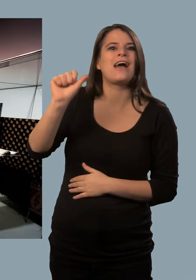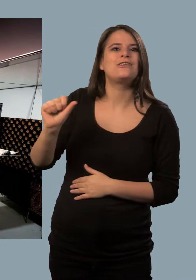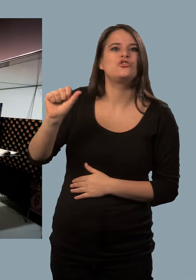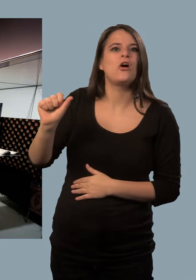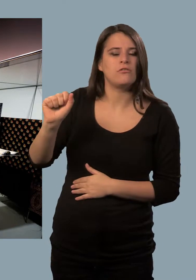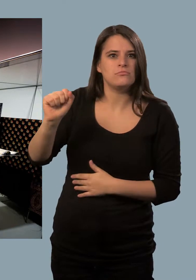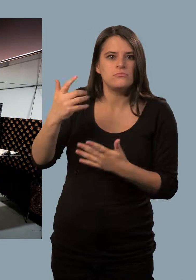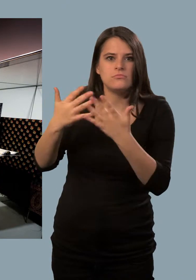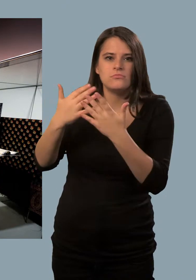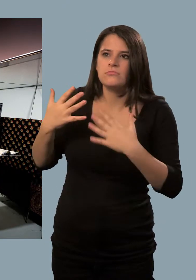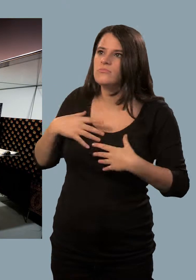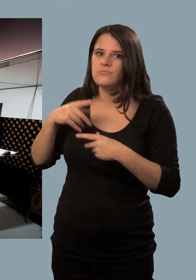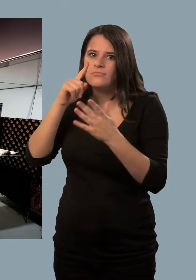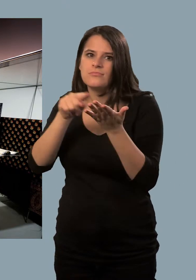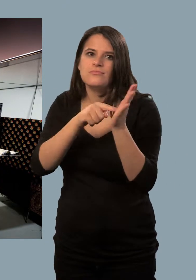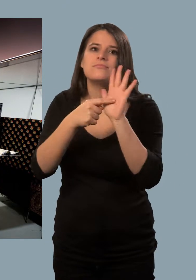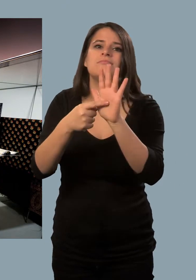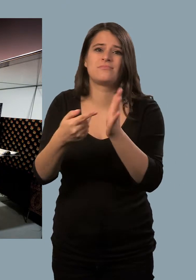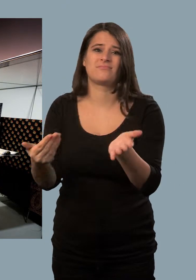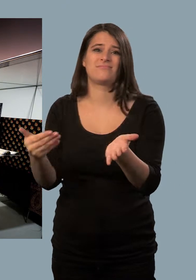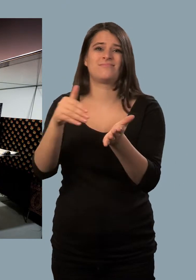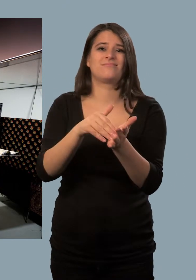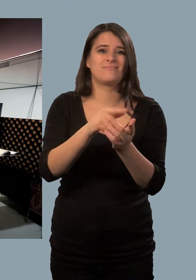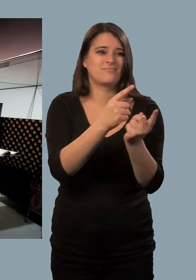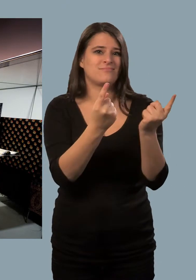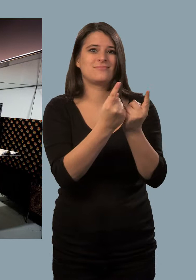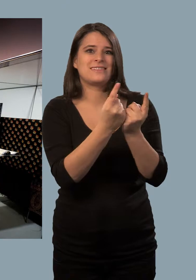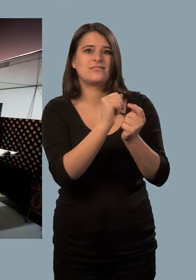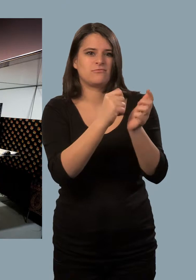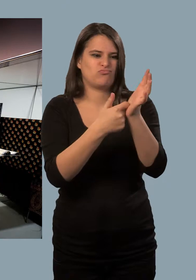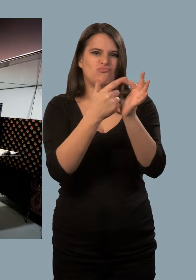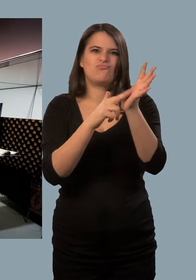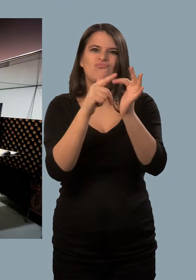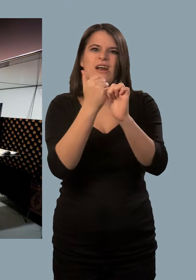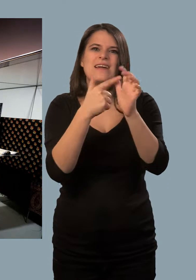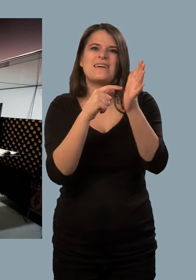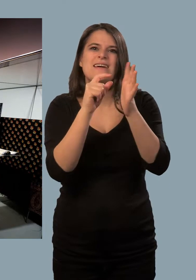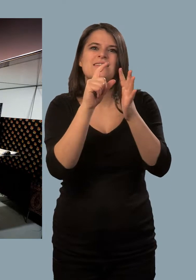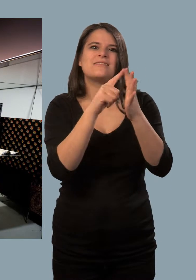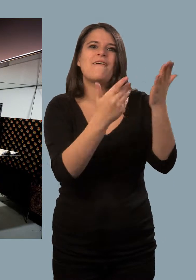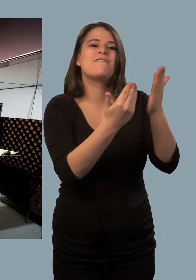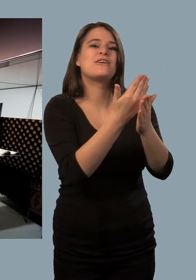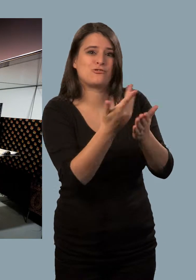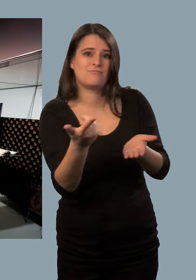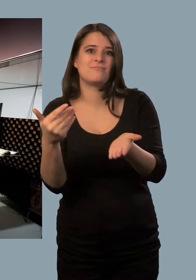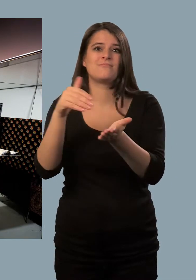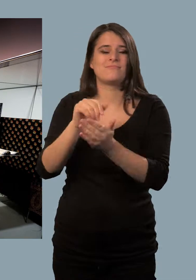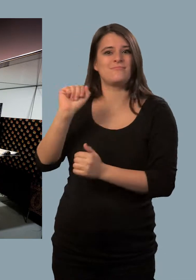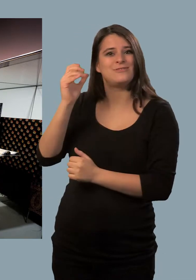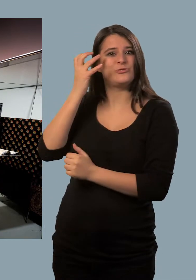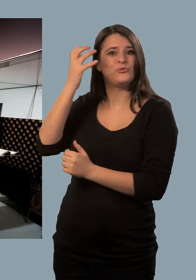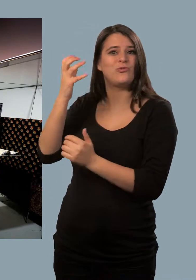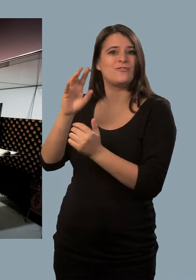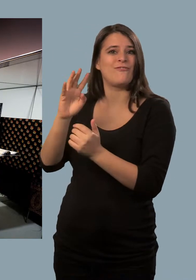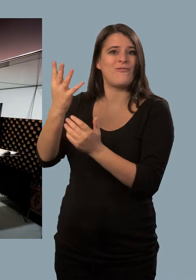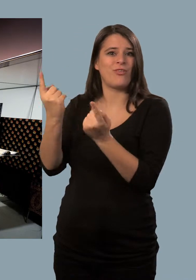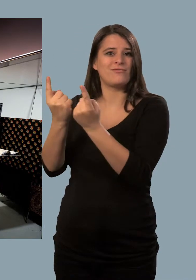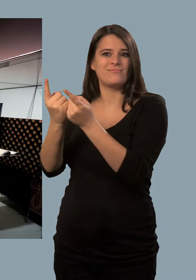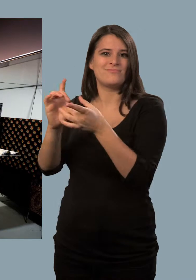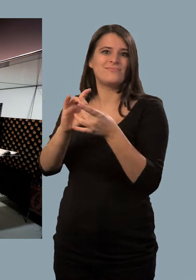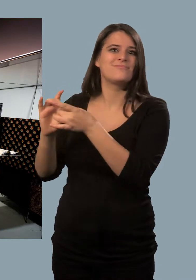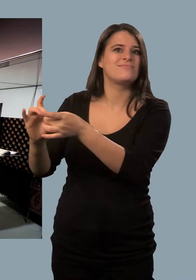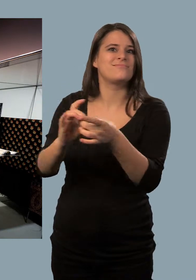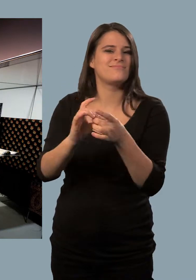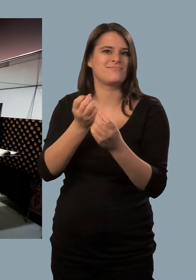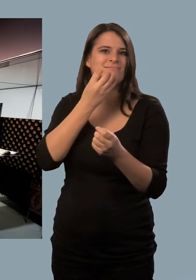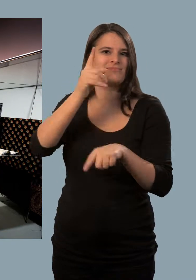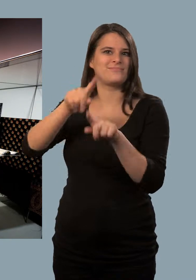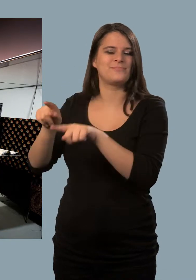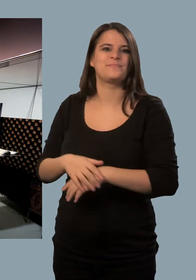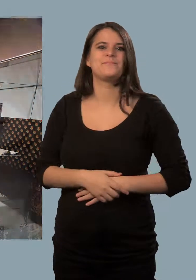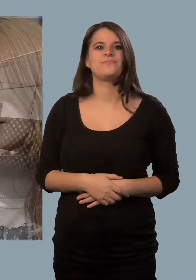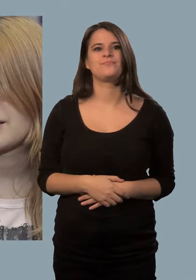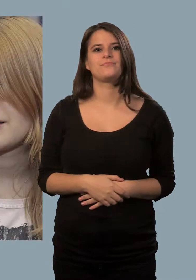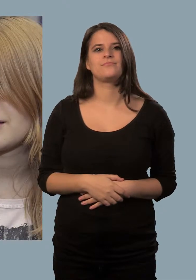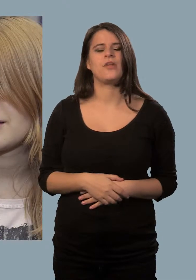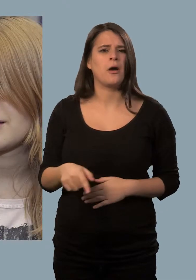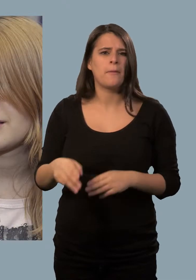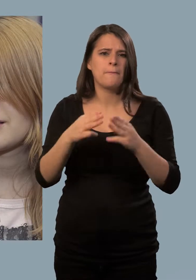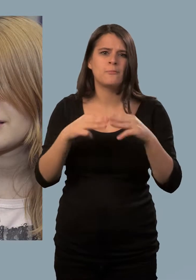along the Silk Route alongside Renegade fashion and items associated with George IV.